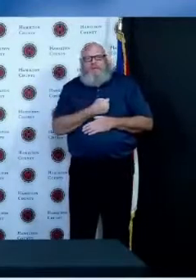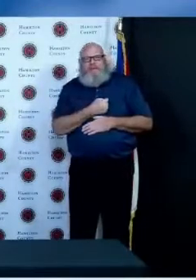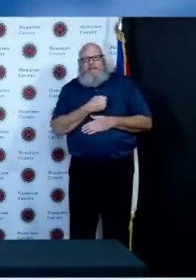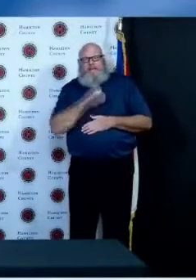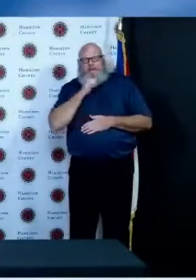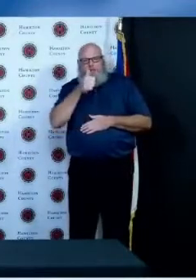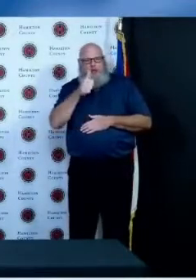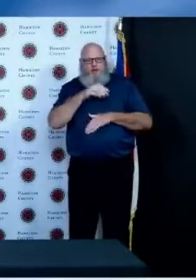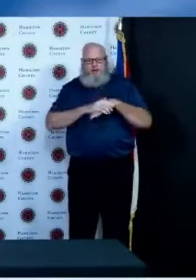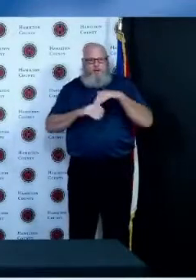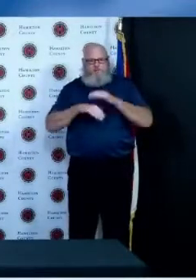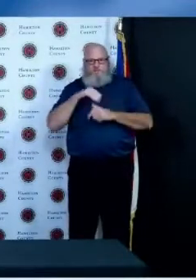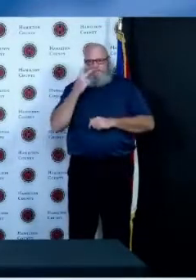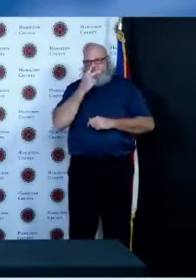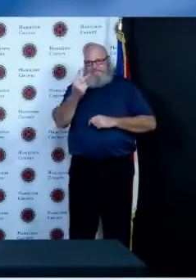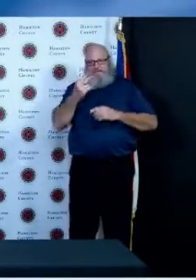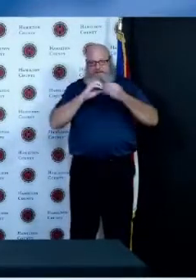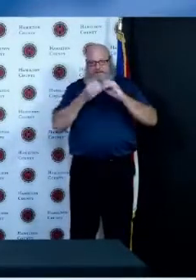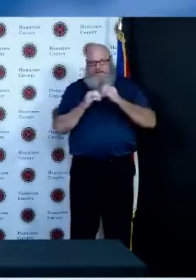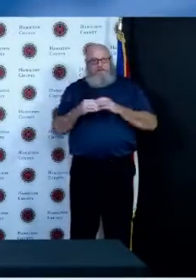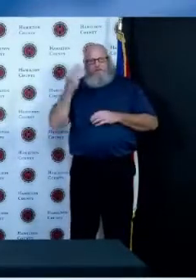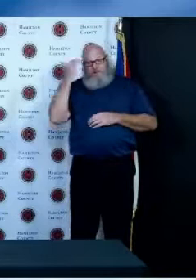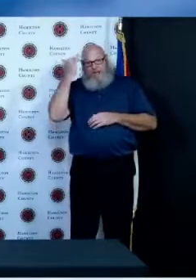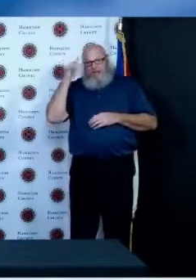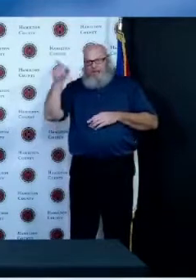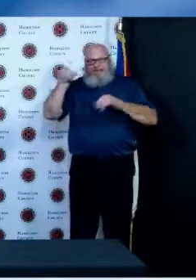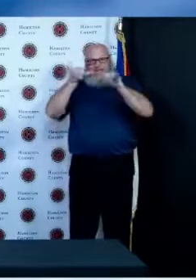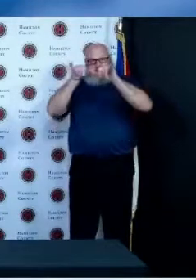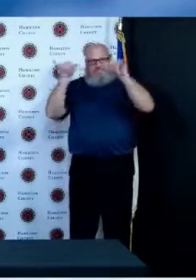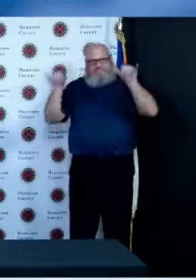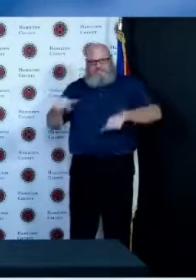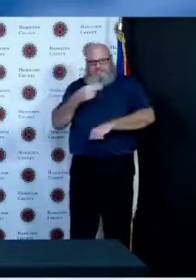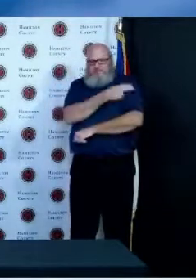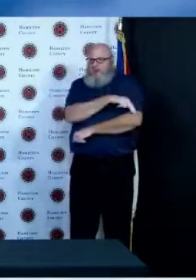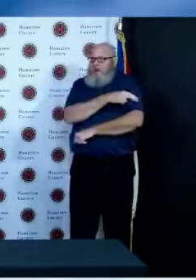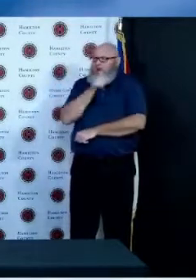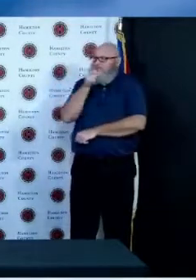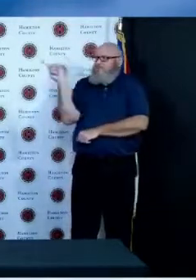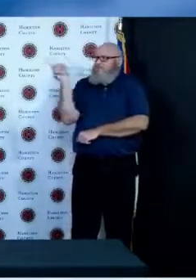reminder that we must continue to be cautious in our daily lives I'd like to move on now to